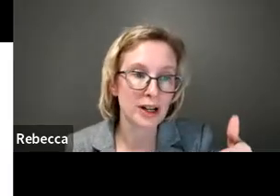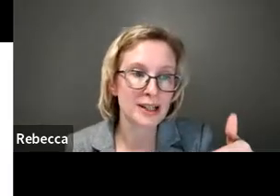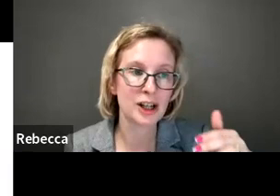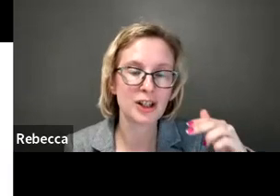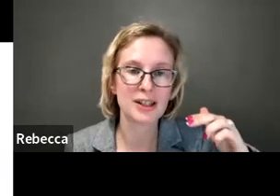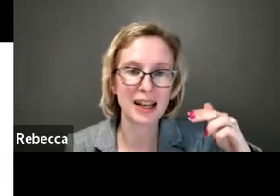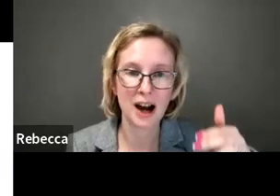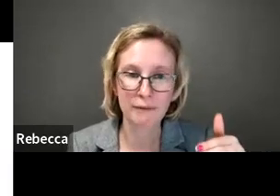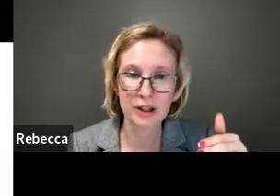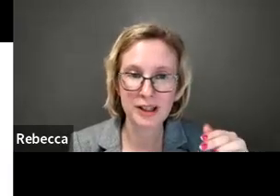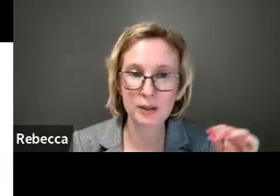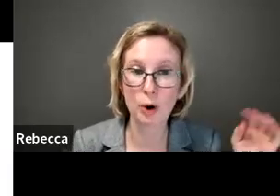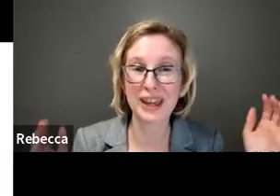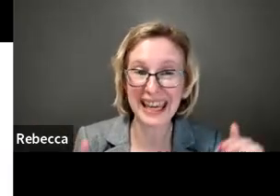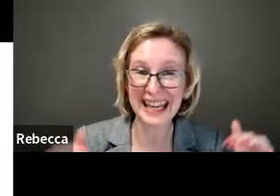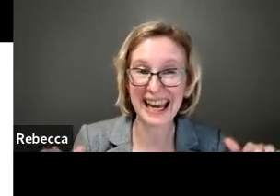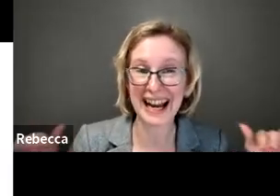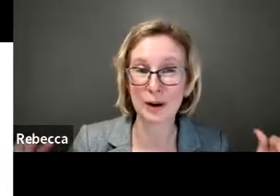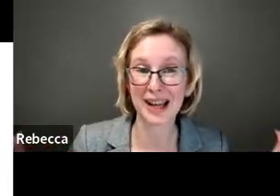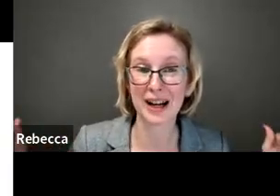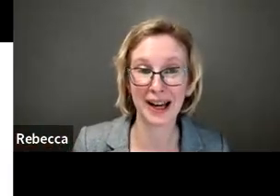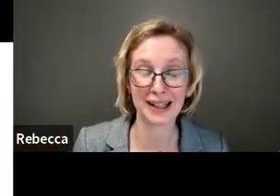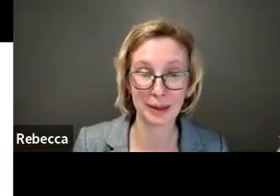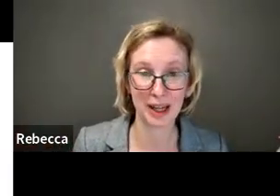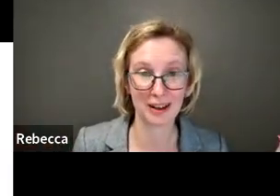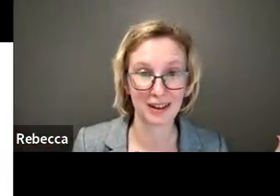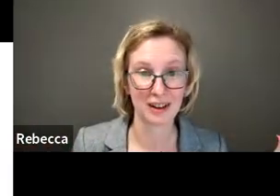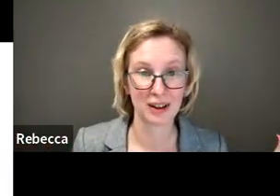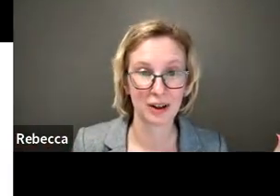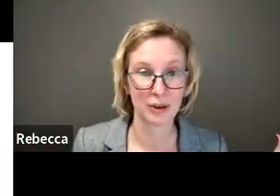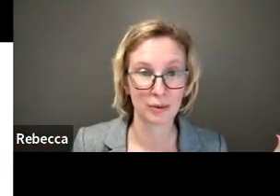organizations and conferences, both in and outside of academia.